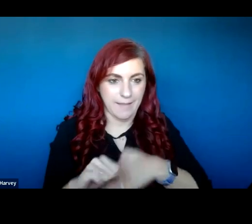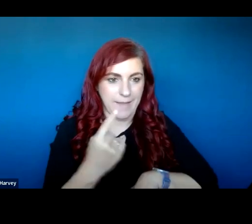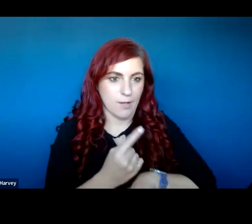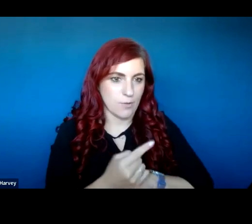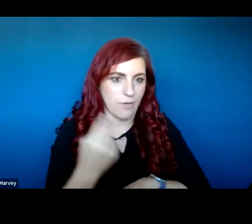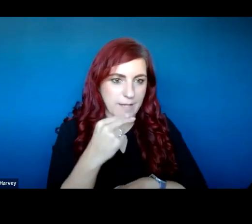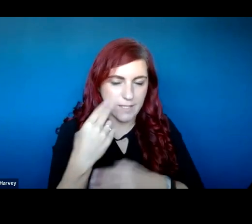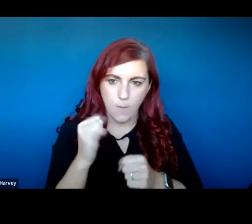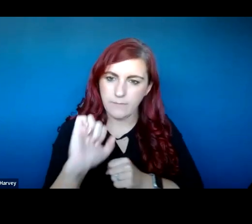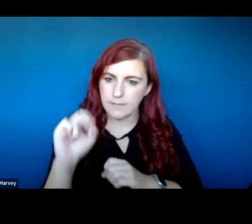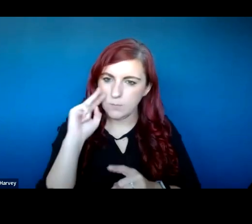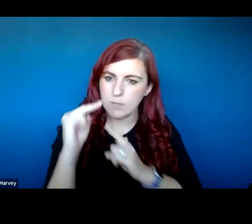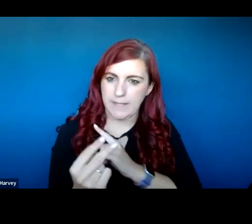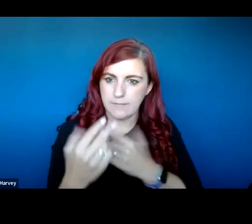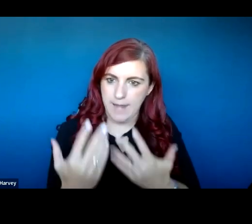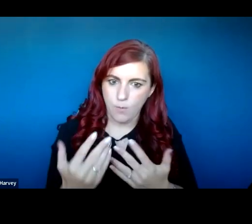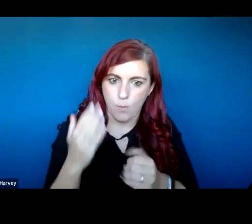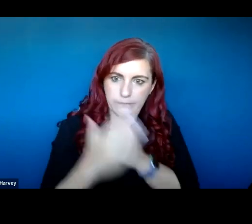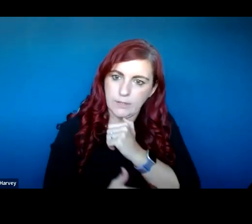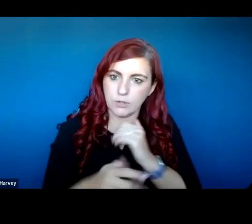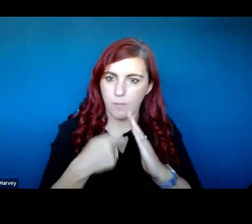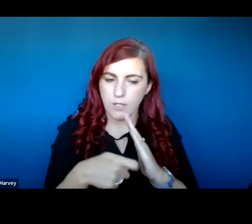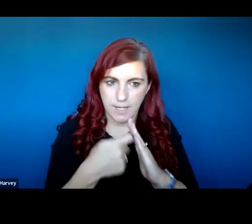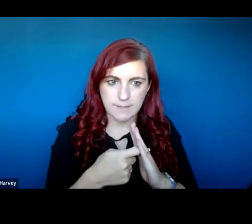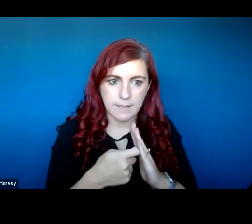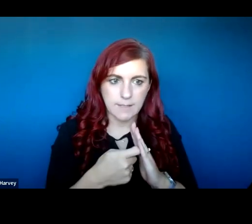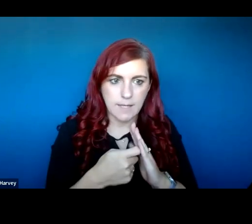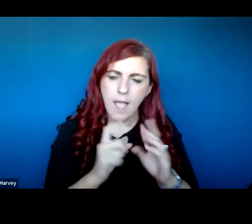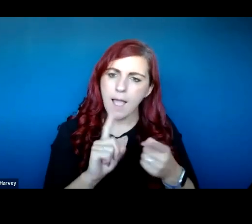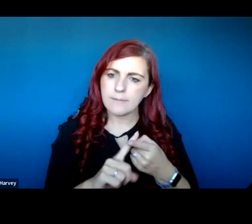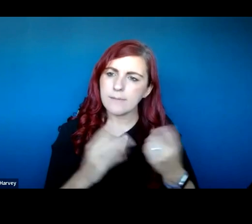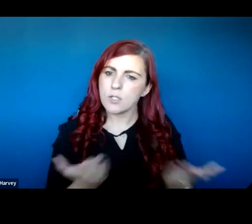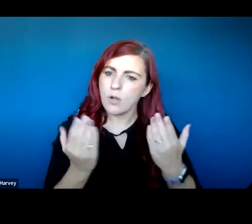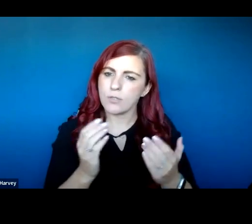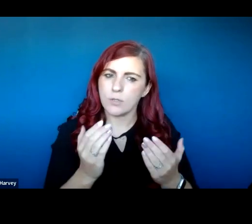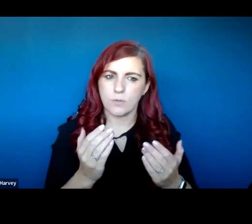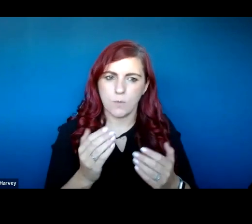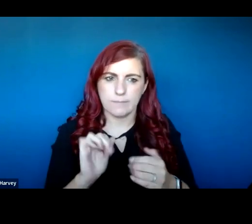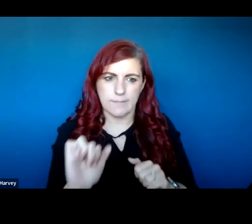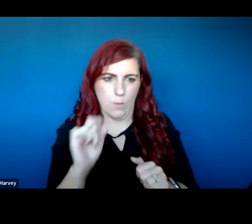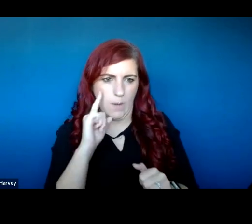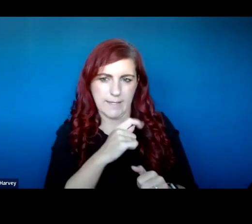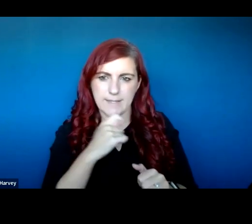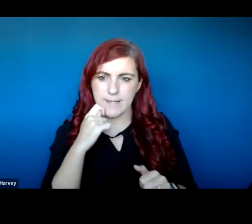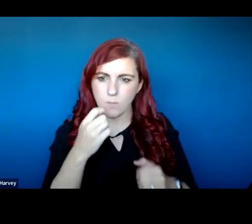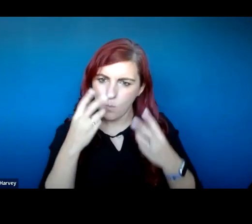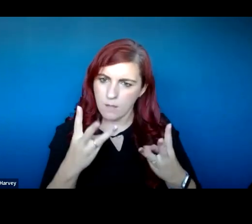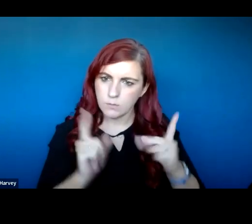his perspectives at the other end of the project. It's very encouraging to hear his determination to improve social inclusion